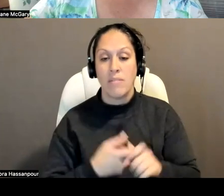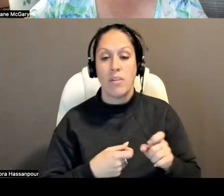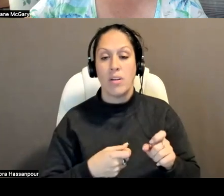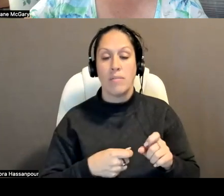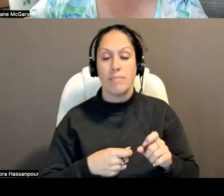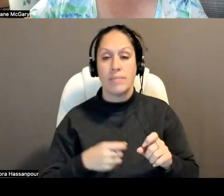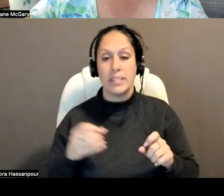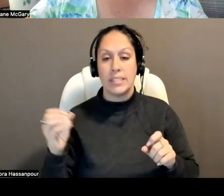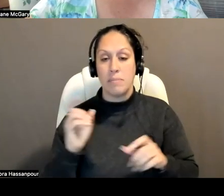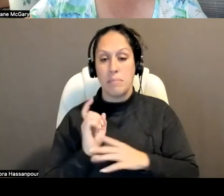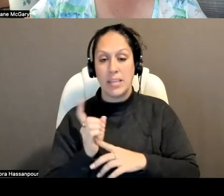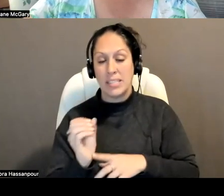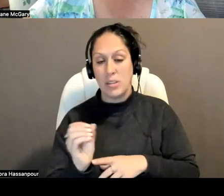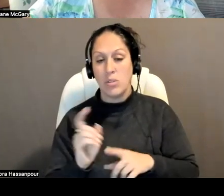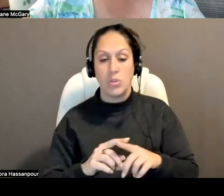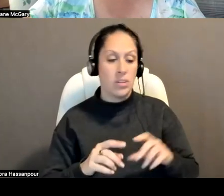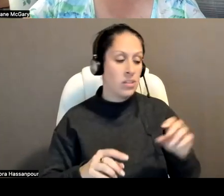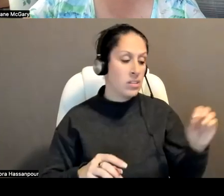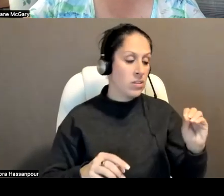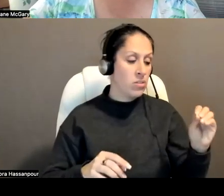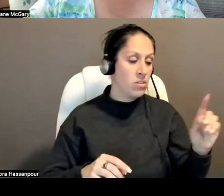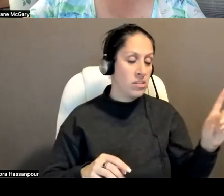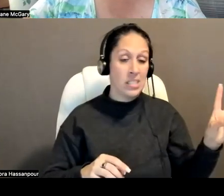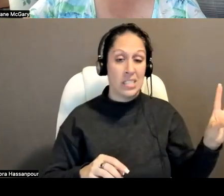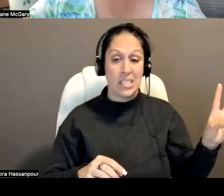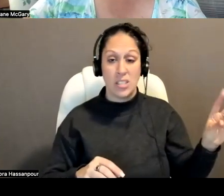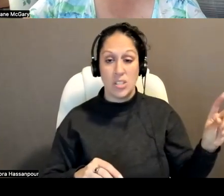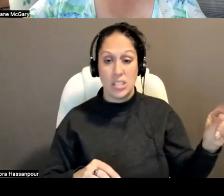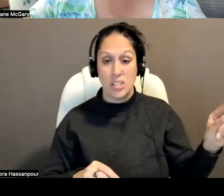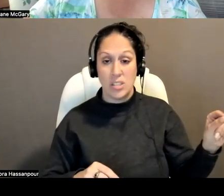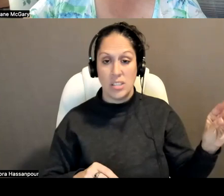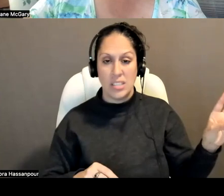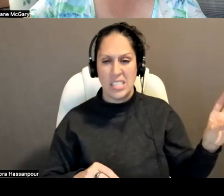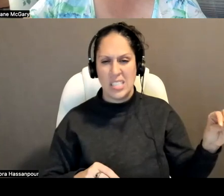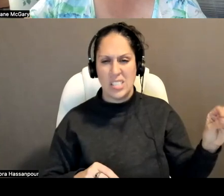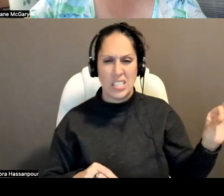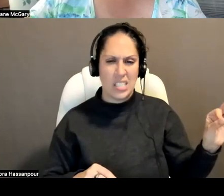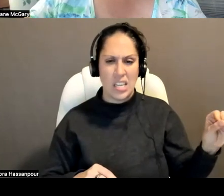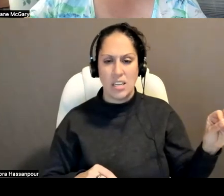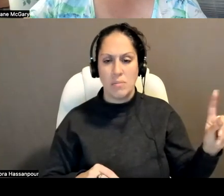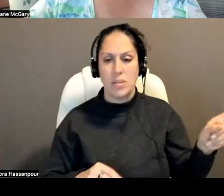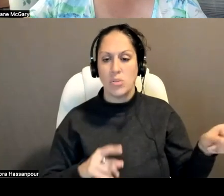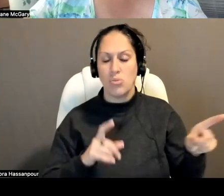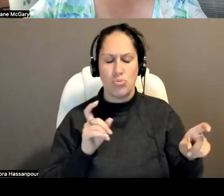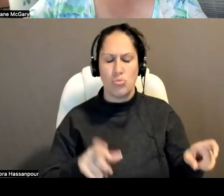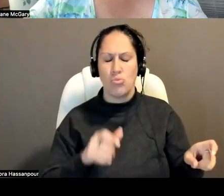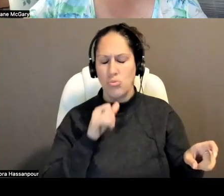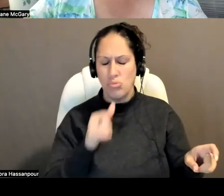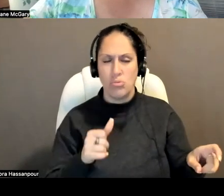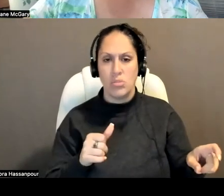zero to minute, I don't know, 60 to 90 minutes, uh, you shall not breathe!